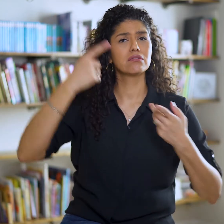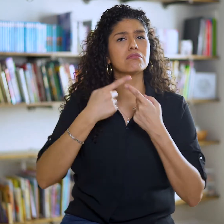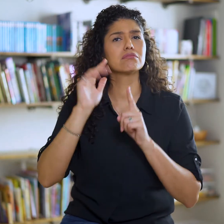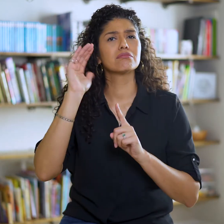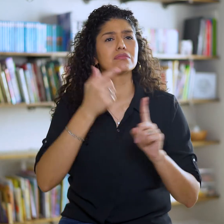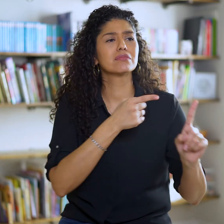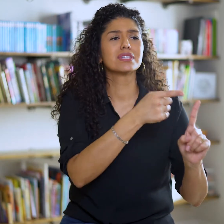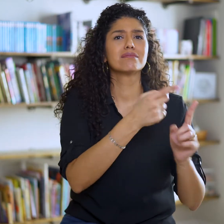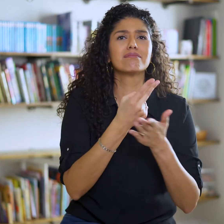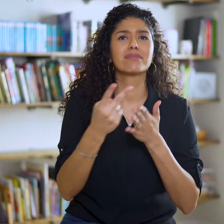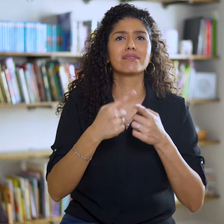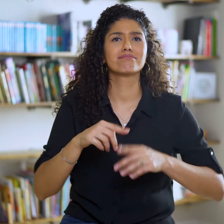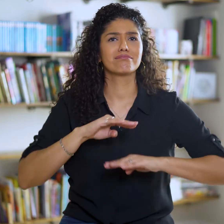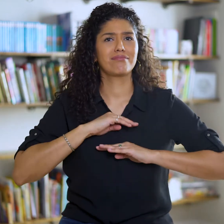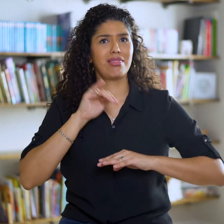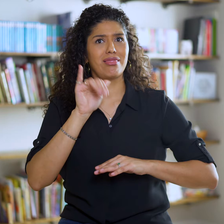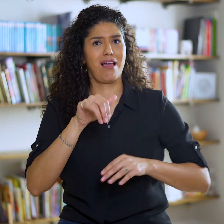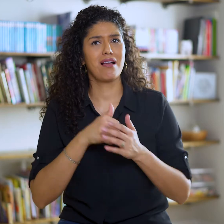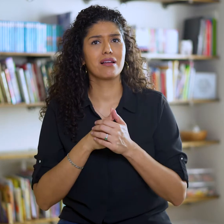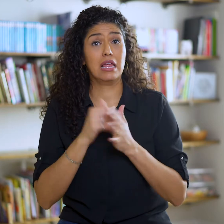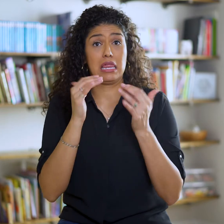but apparently Saul defaulted on that